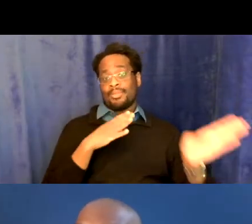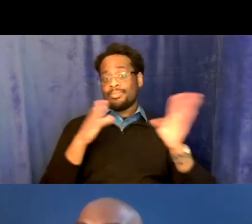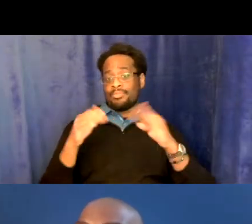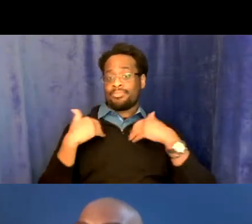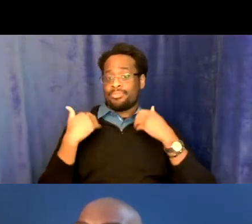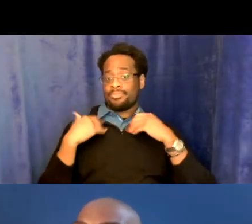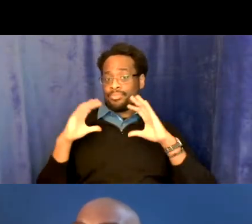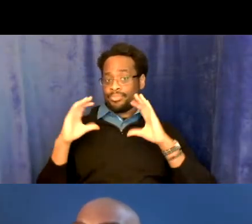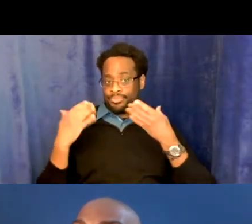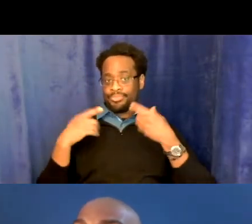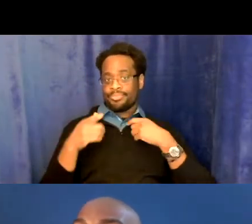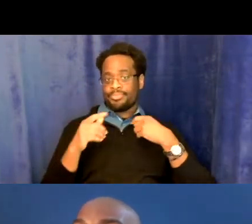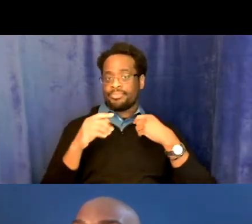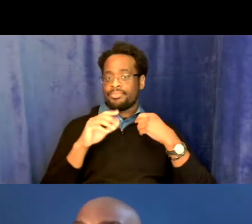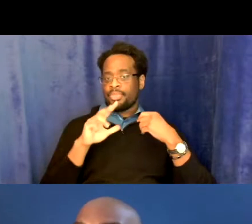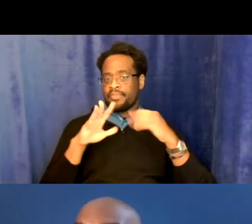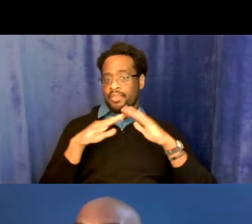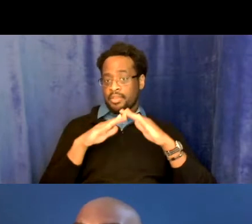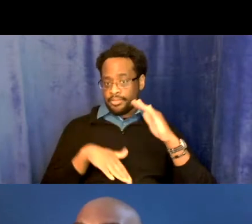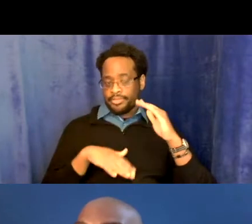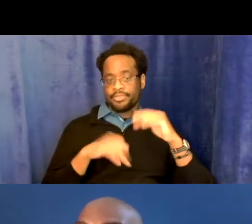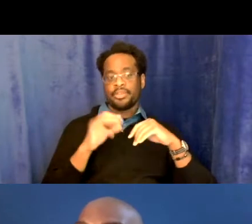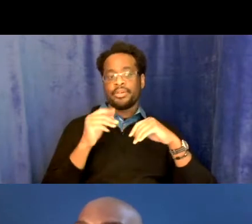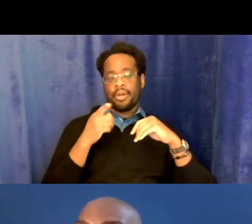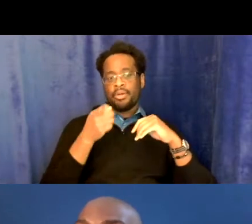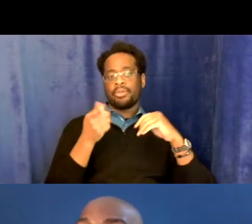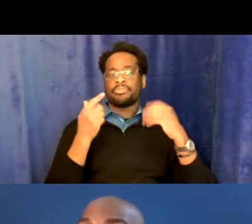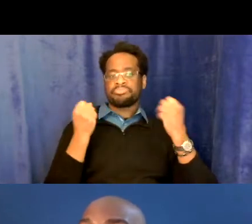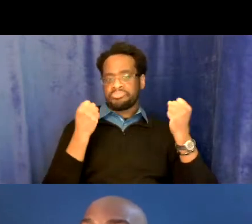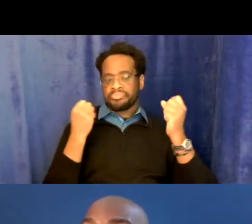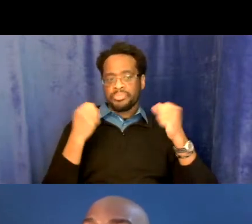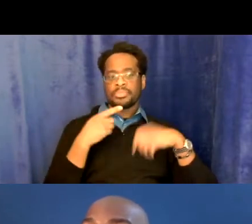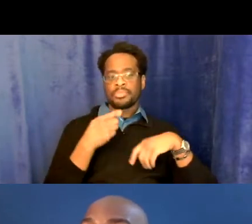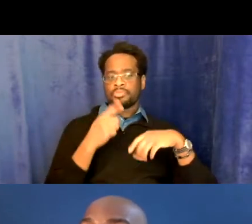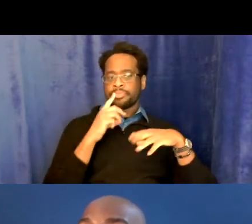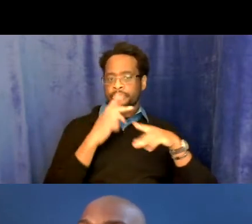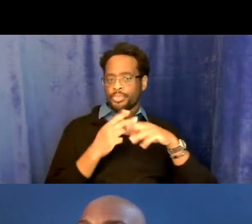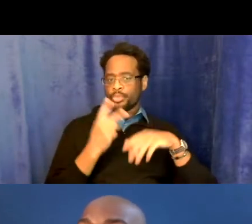So, now we move to the younger generation and this these are 35 year olds and younger and you can